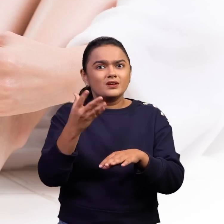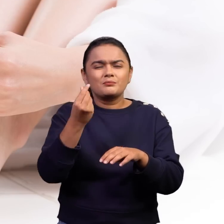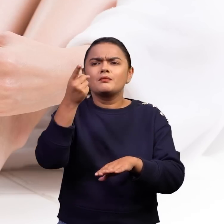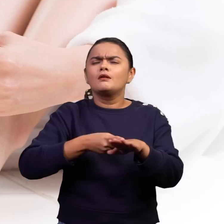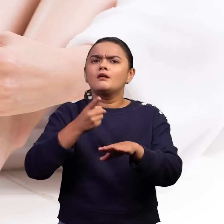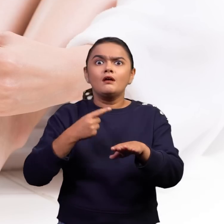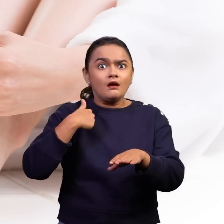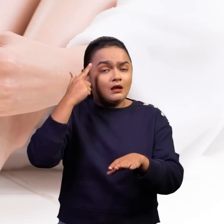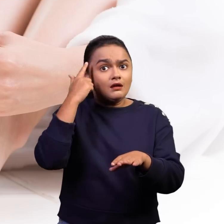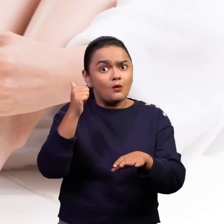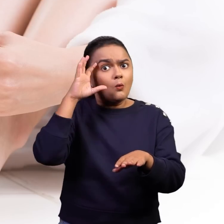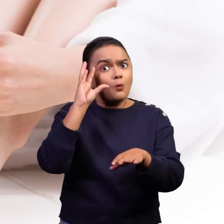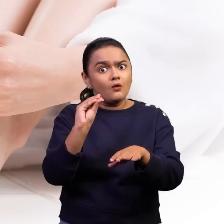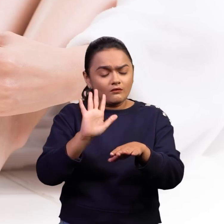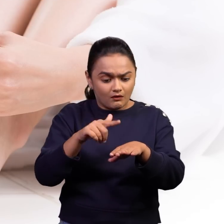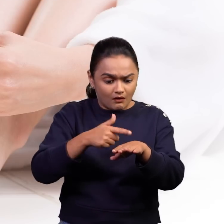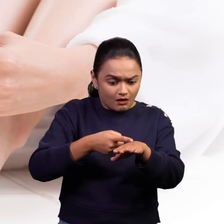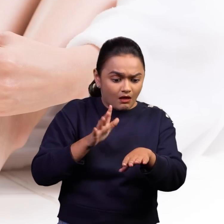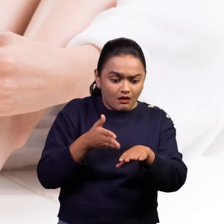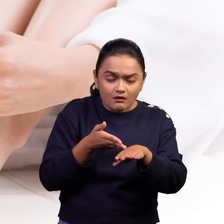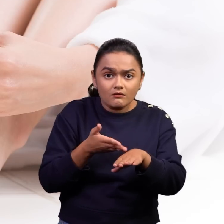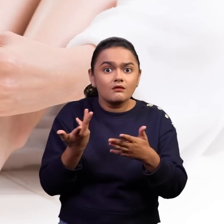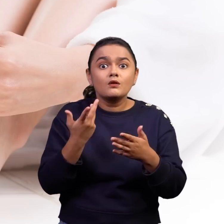We don't realise that we have hurt ourselves.